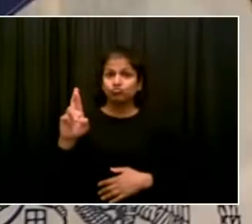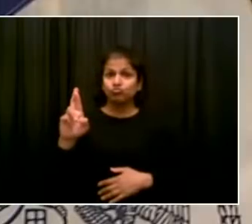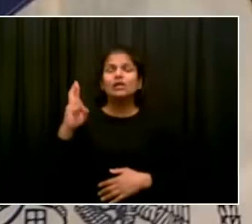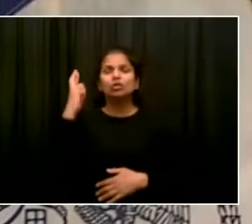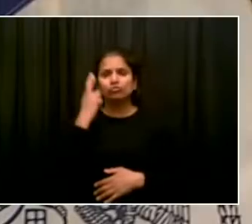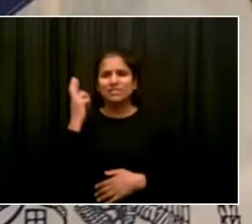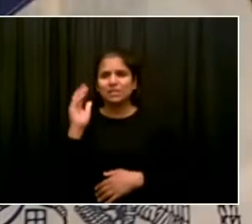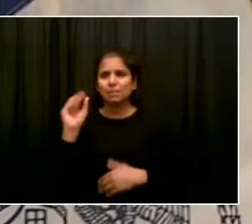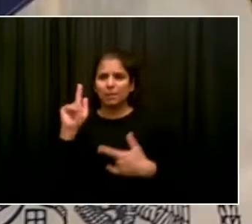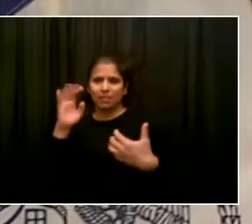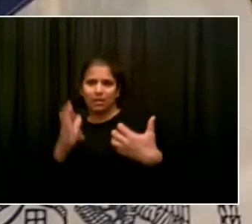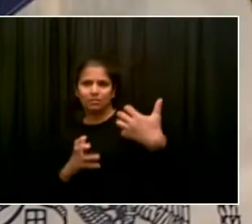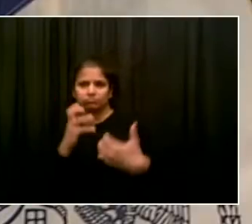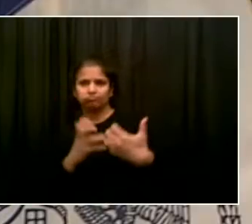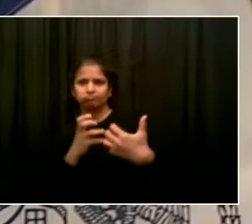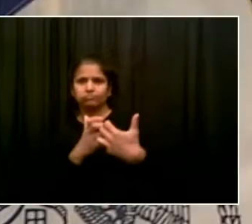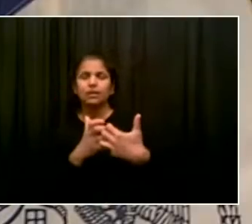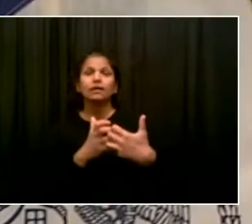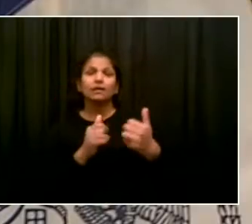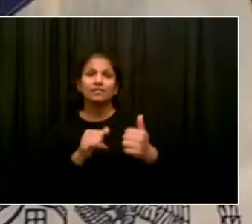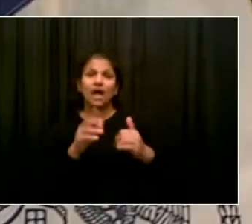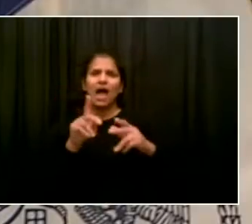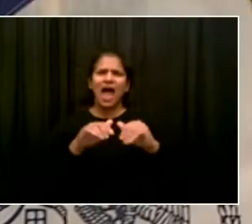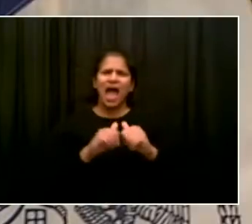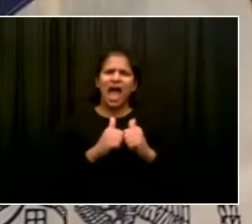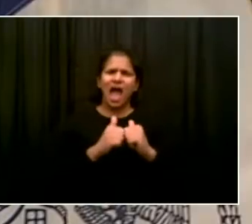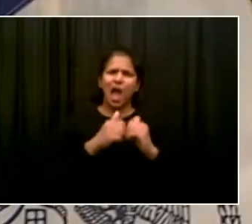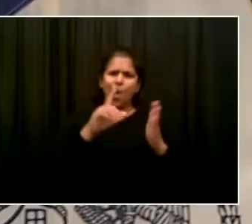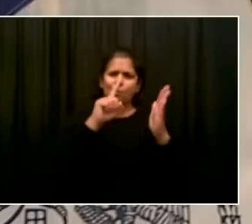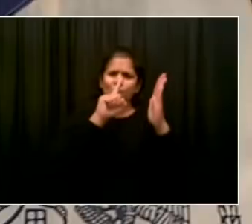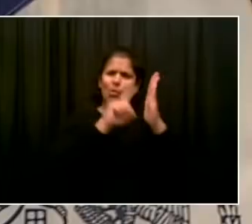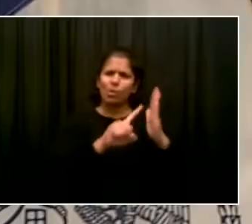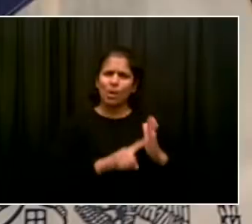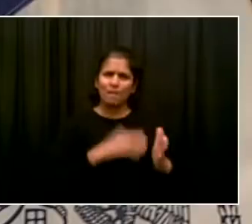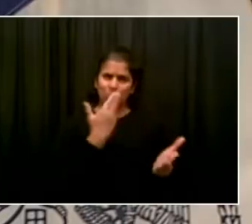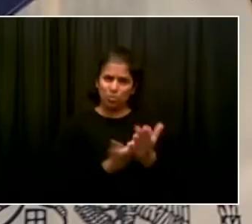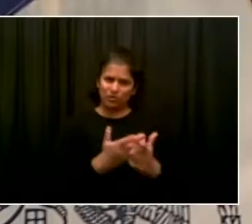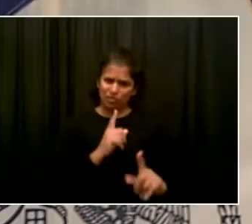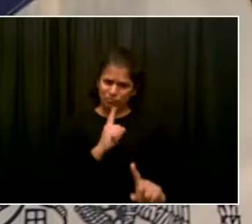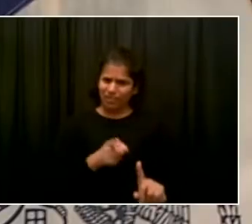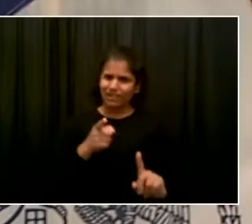UNREASONABLE ACCOMMODATION, GO THROUGH A CHECKLIST TO